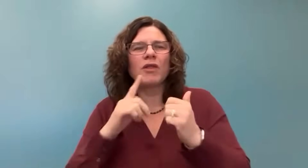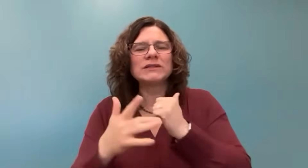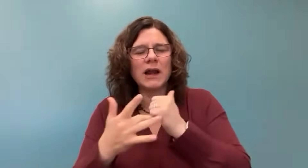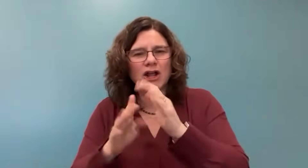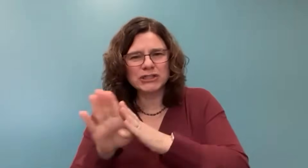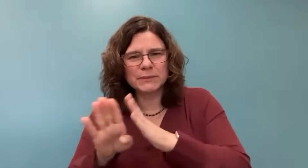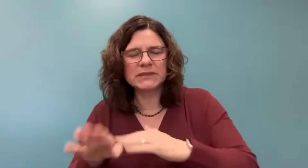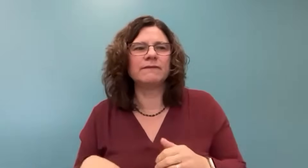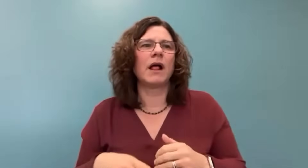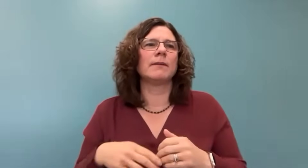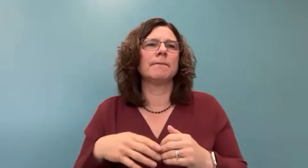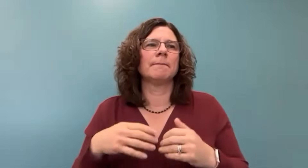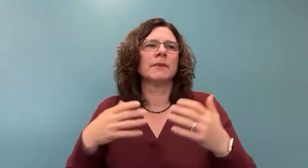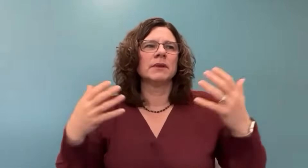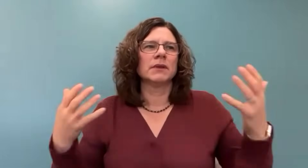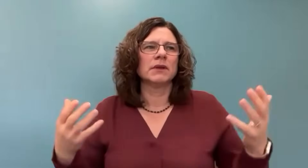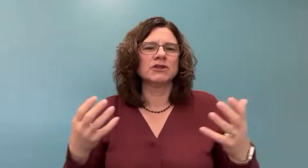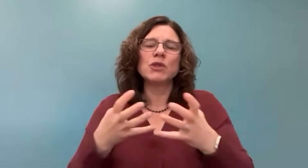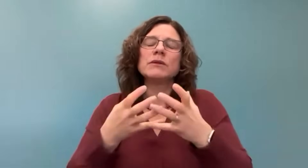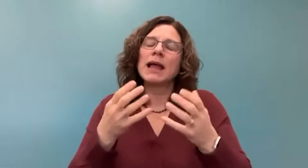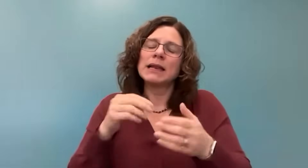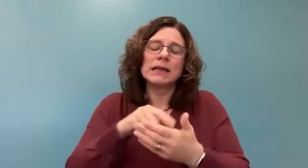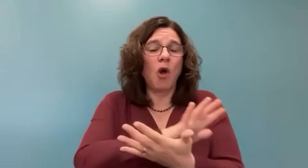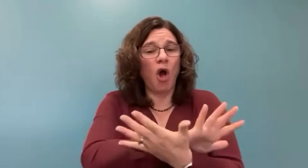What is the technology that is being developed?